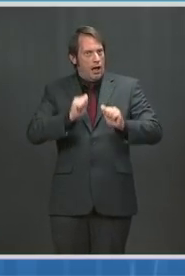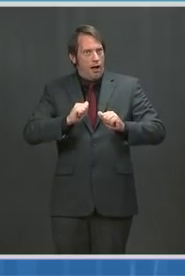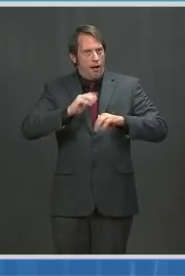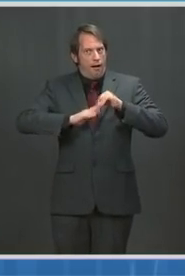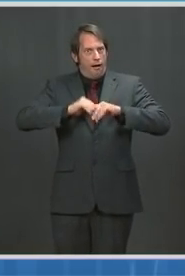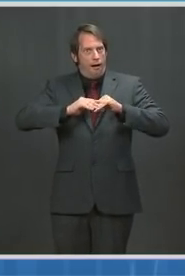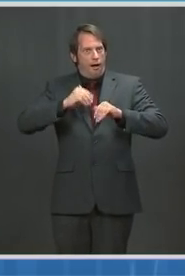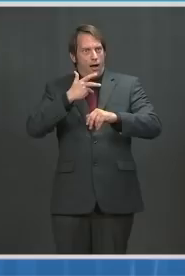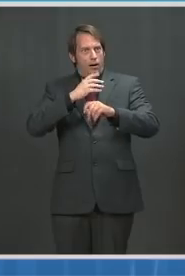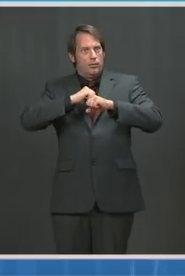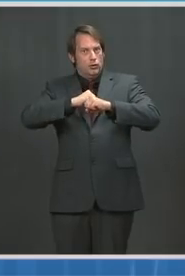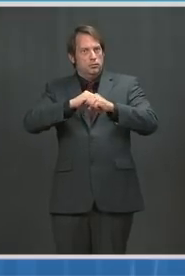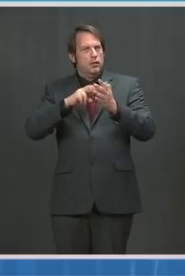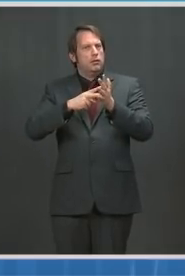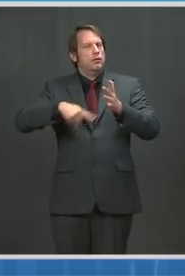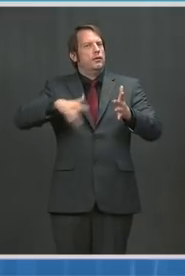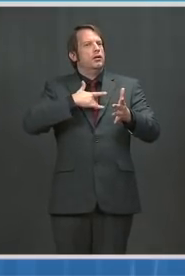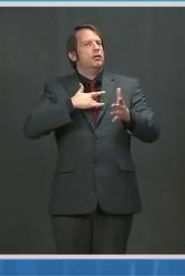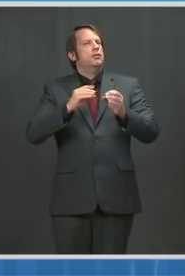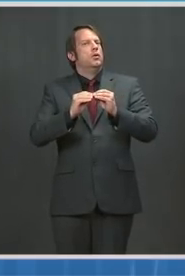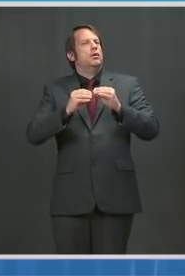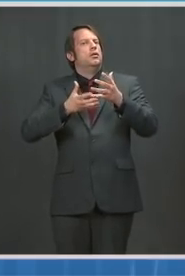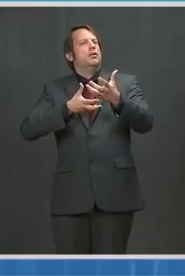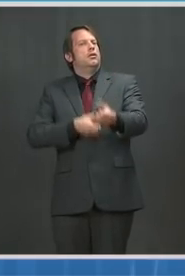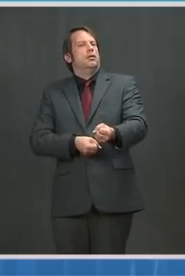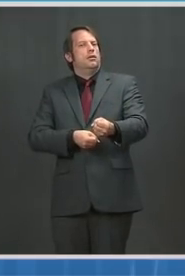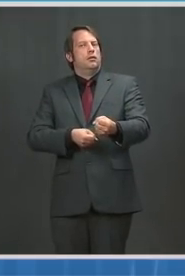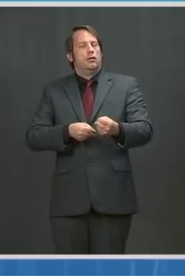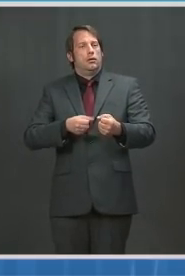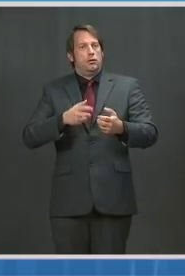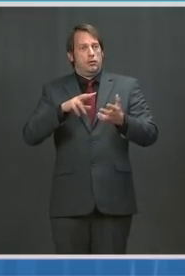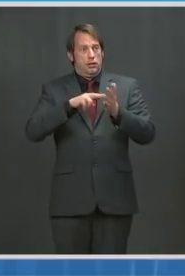against reinfection both from natural infection